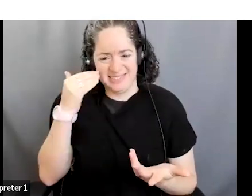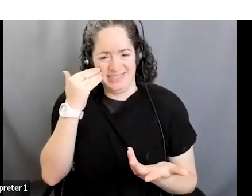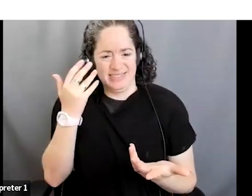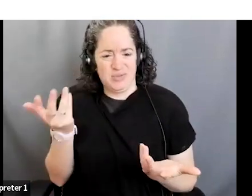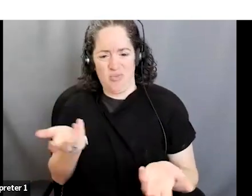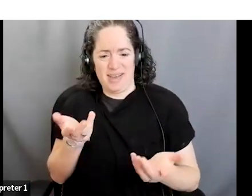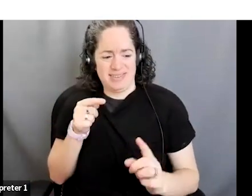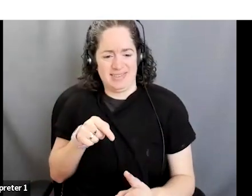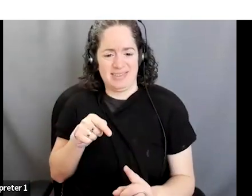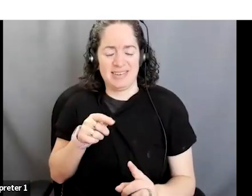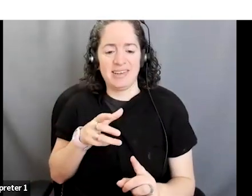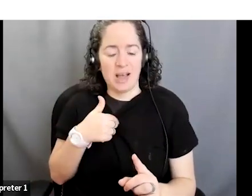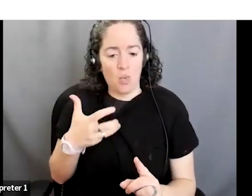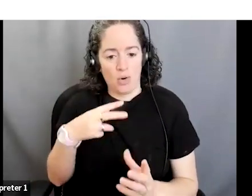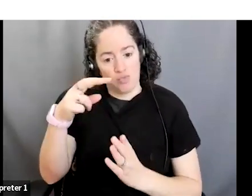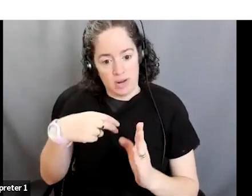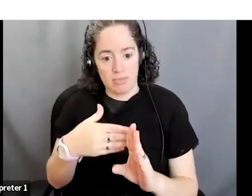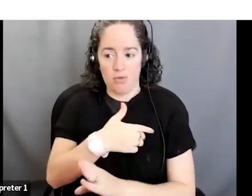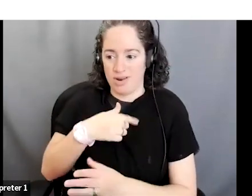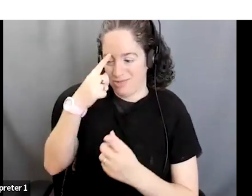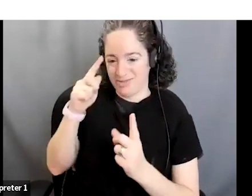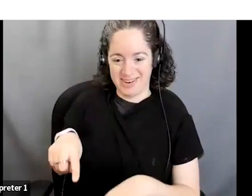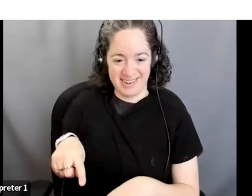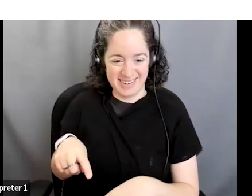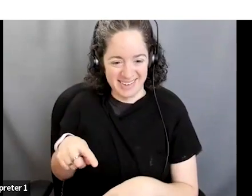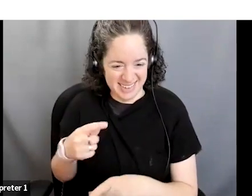the consent before I purportedly agree to that thing. That's very important.